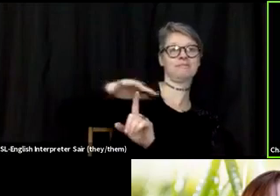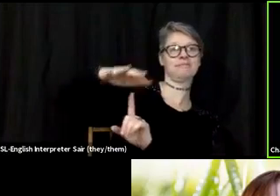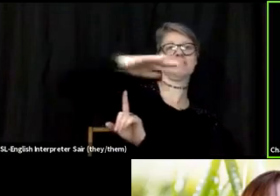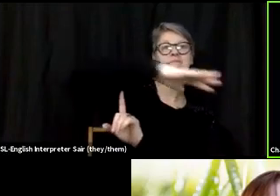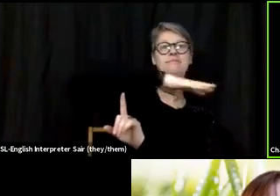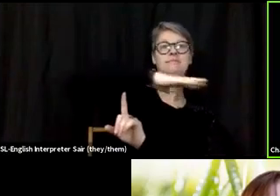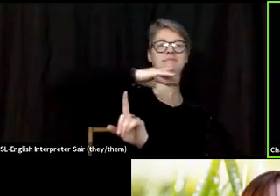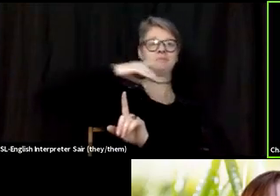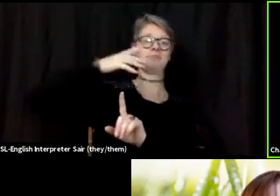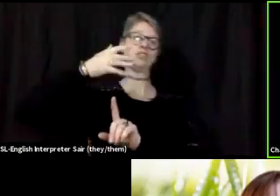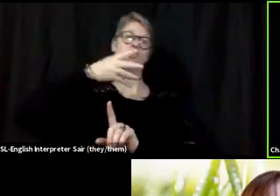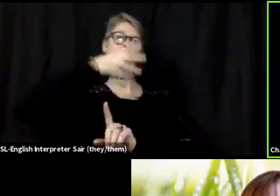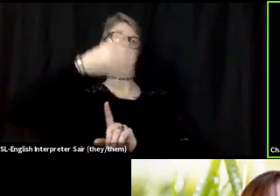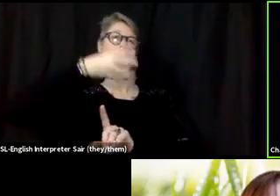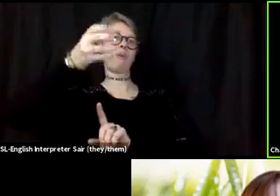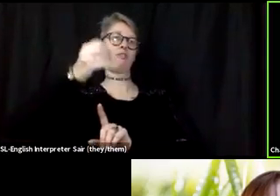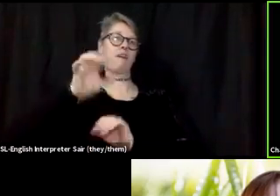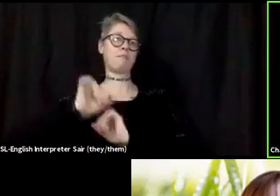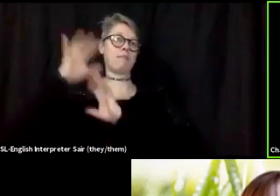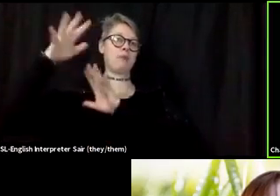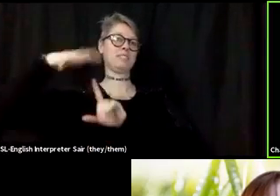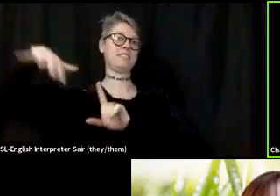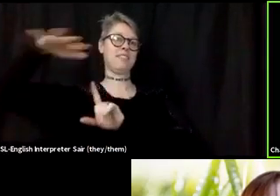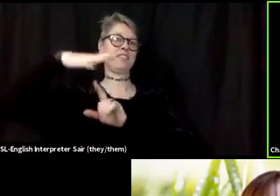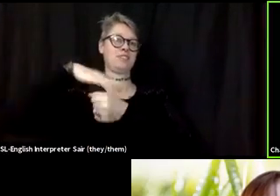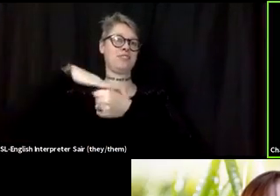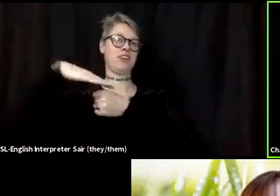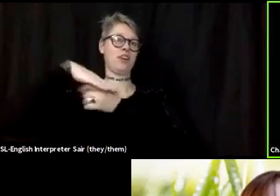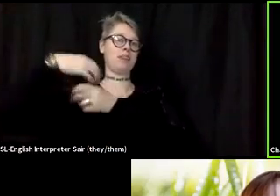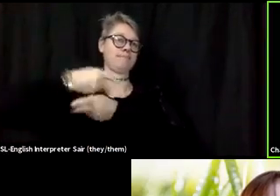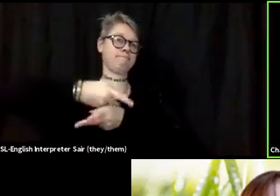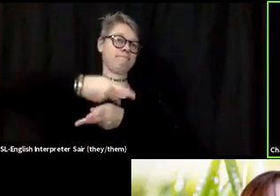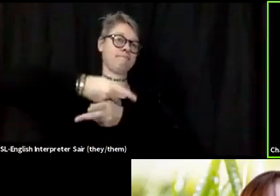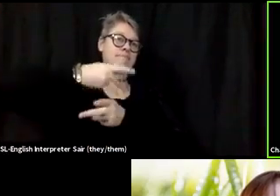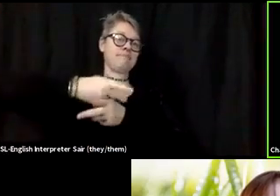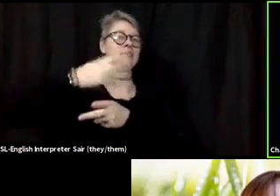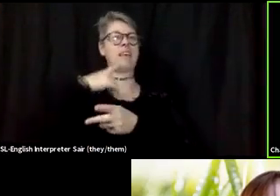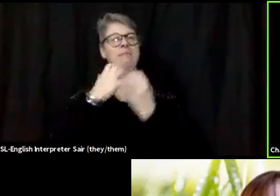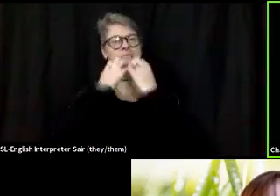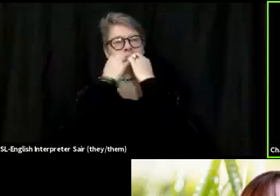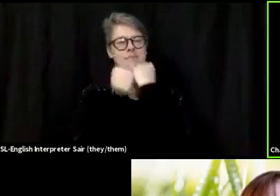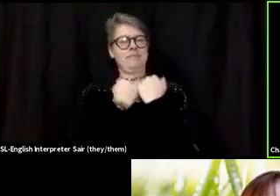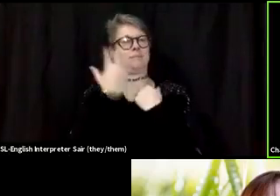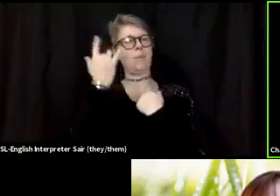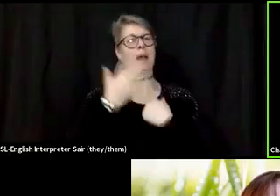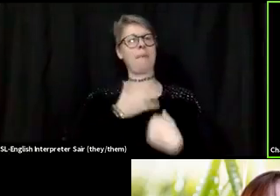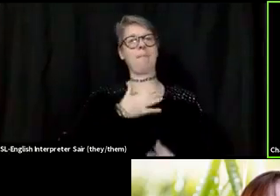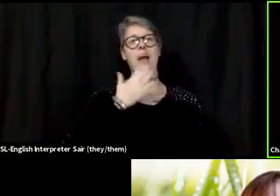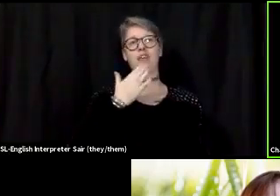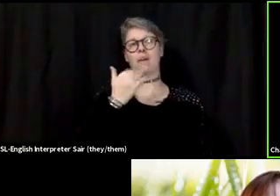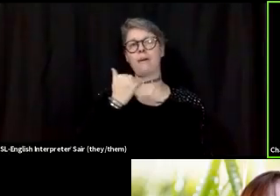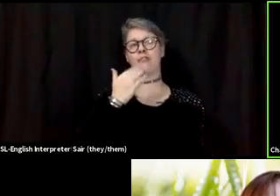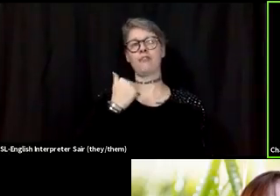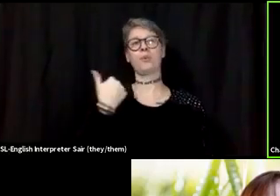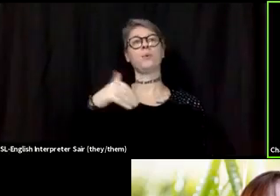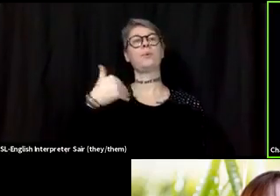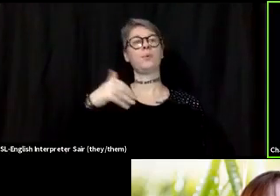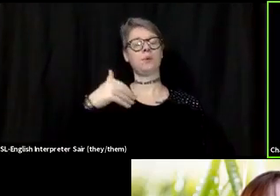and it is the grandmother of. Grandmother of mountains in this area which means a lot to me because my grandma.